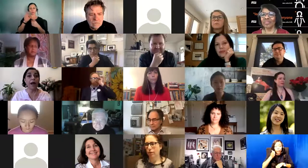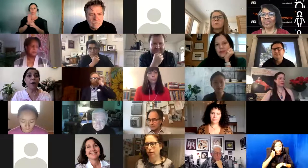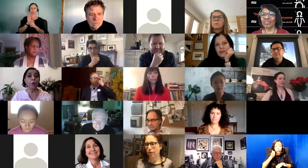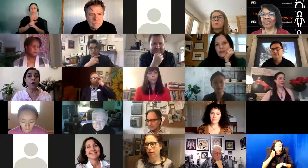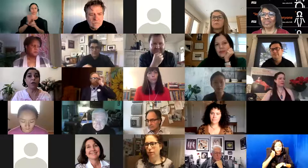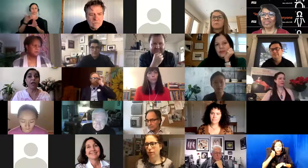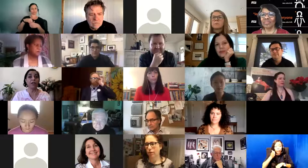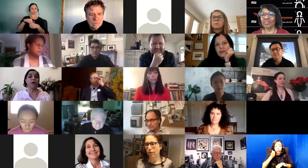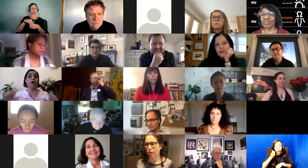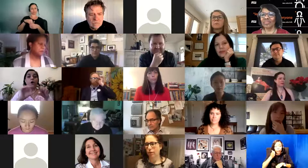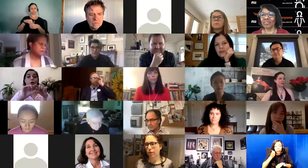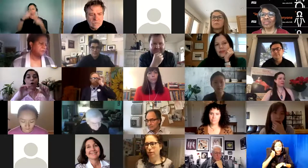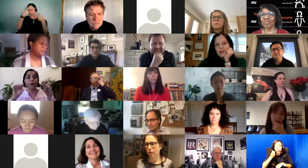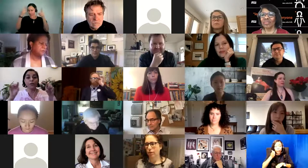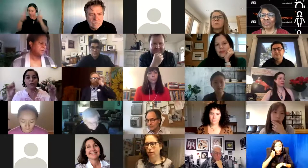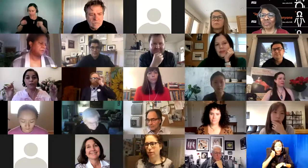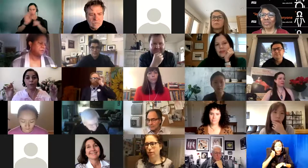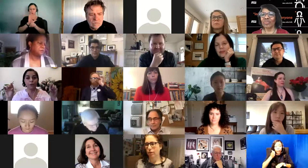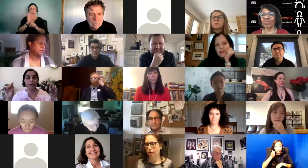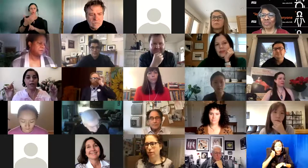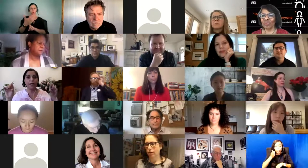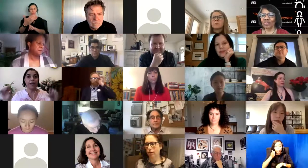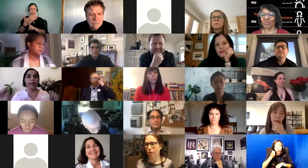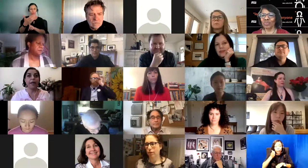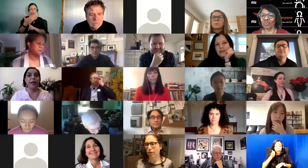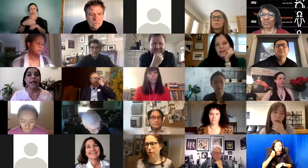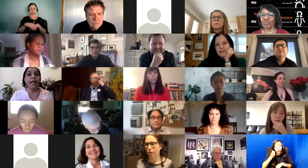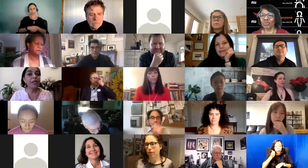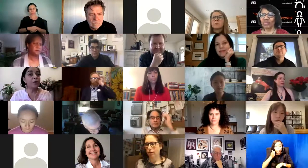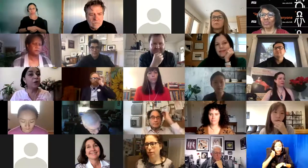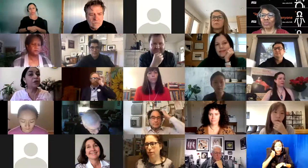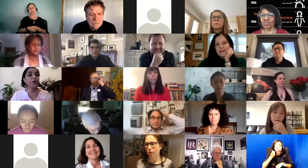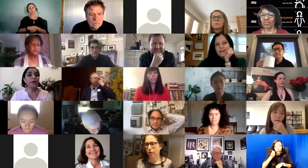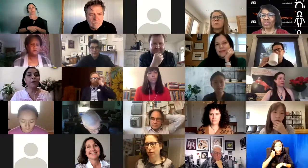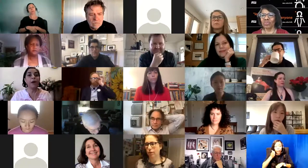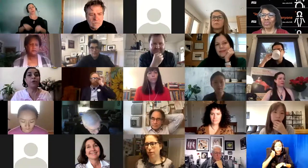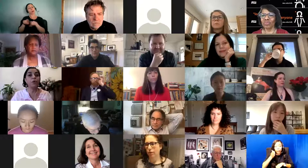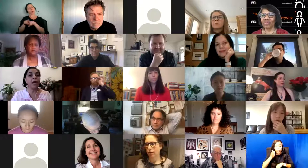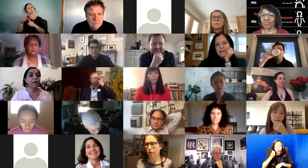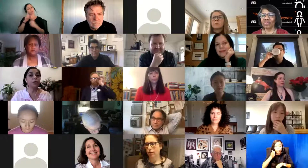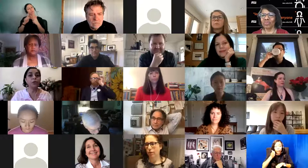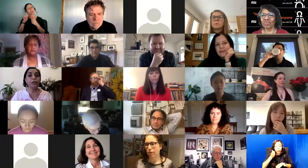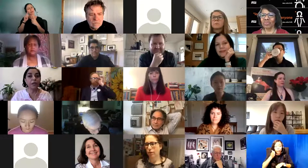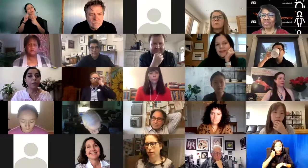and work in a horizontal way. Let's also think about creating sustainable